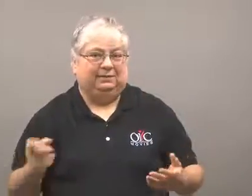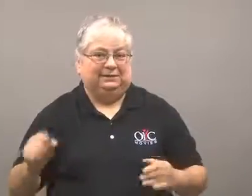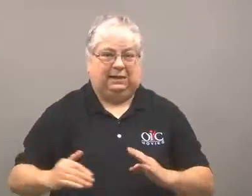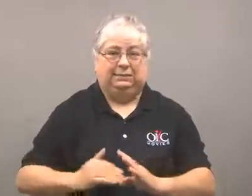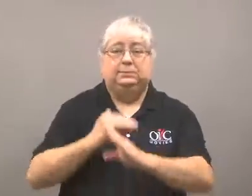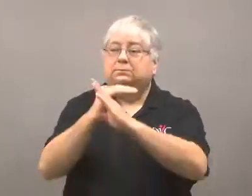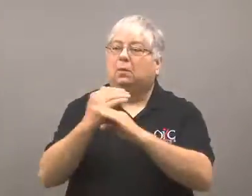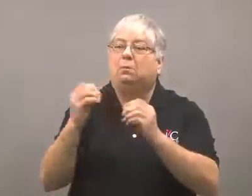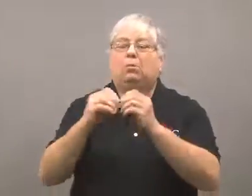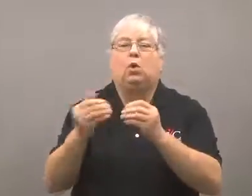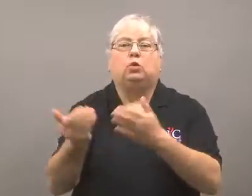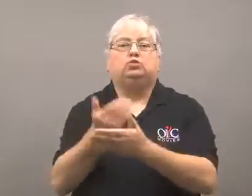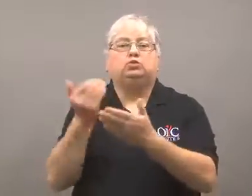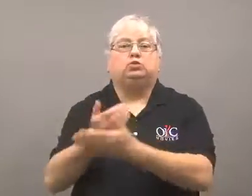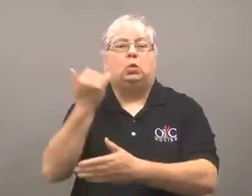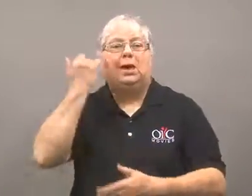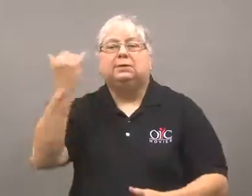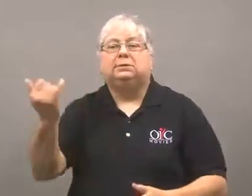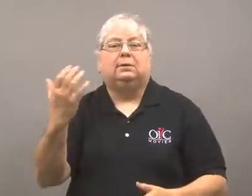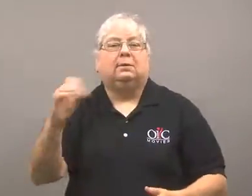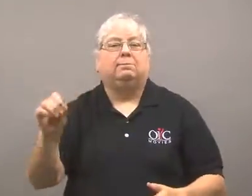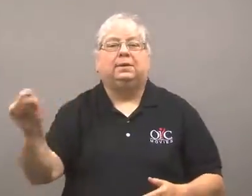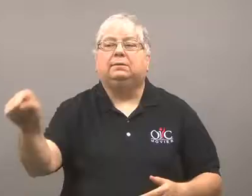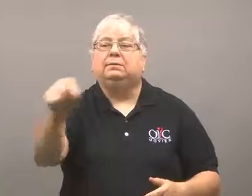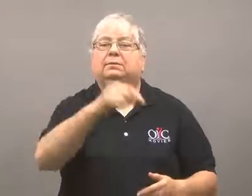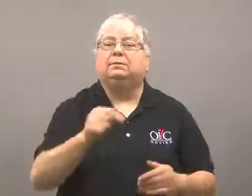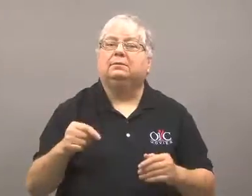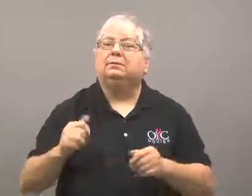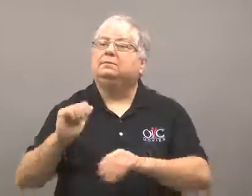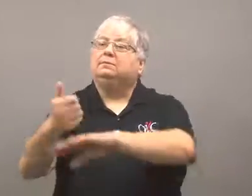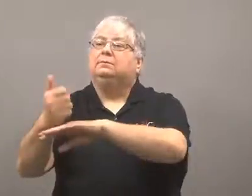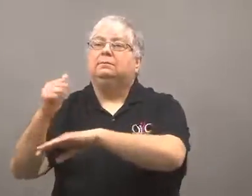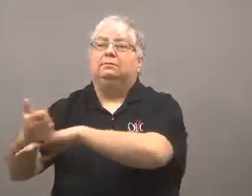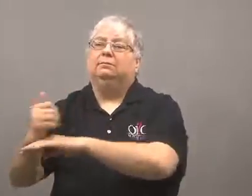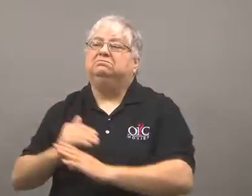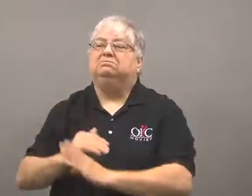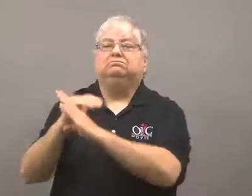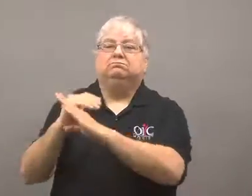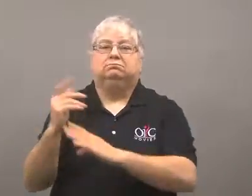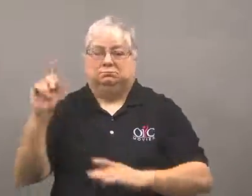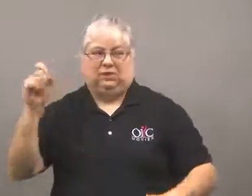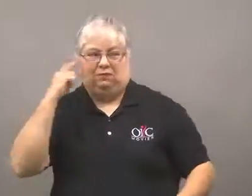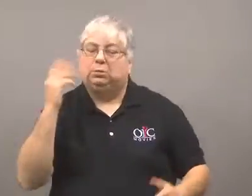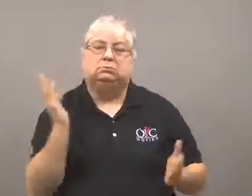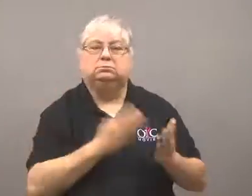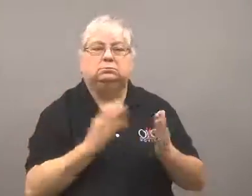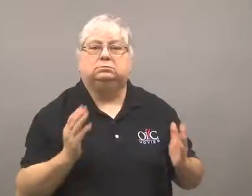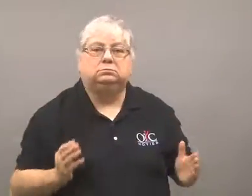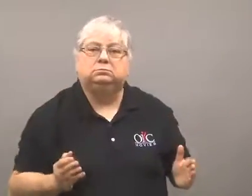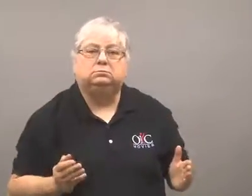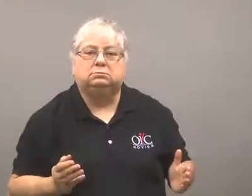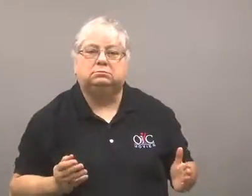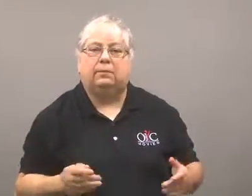It could thwart new innovations and companies, which the government frowns on.